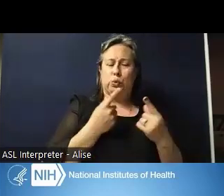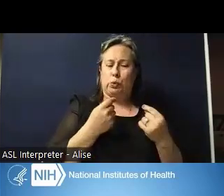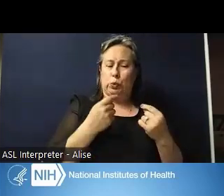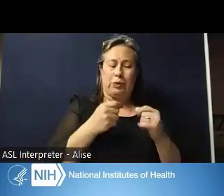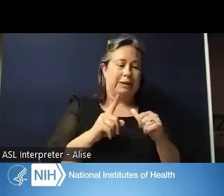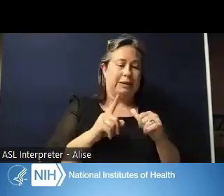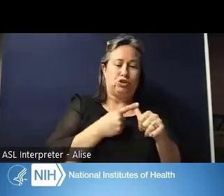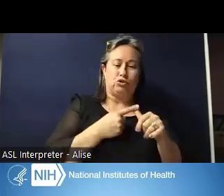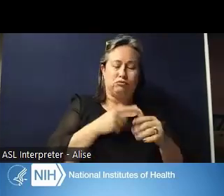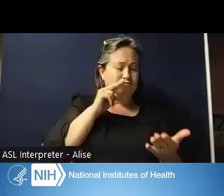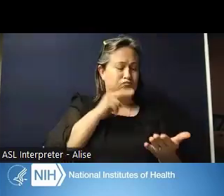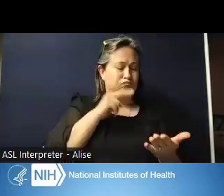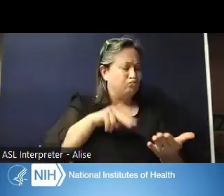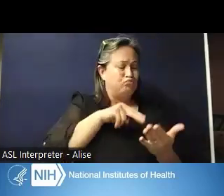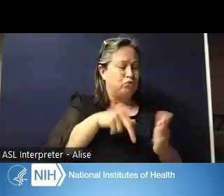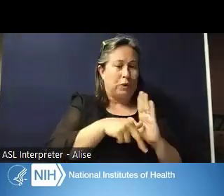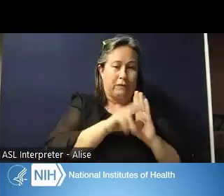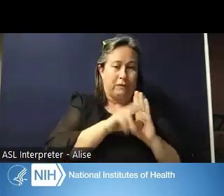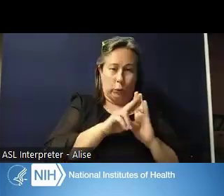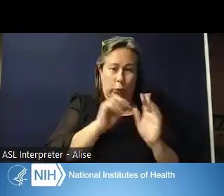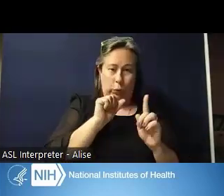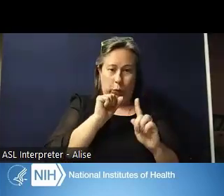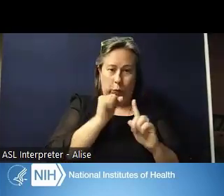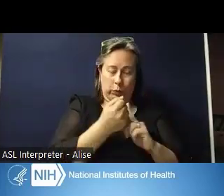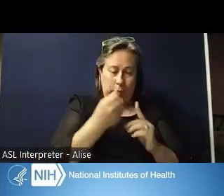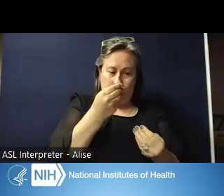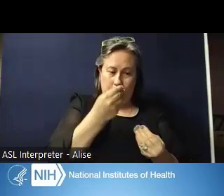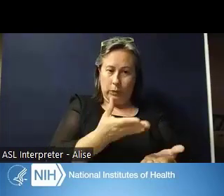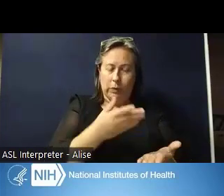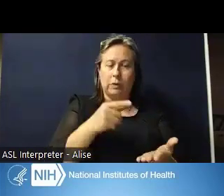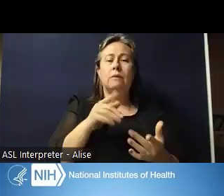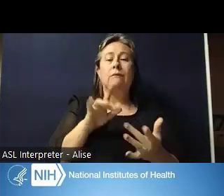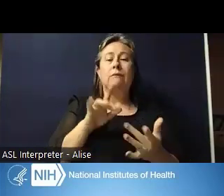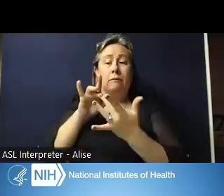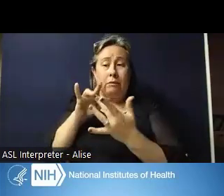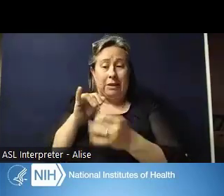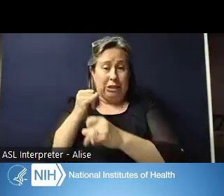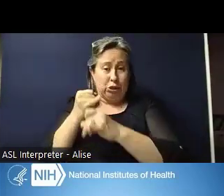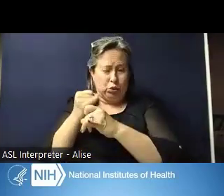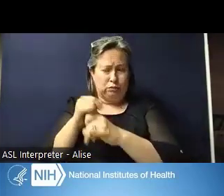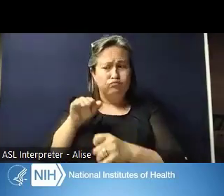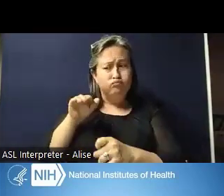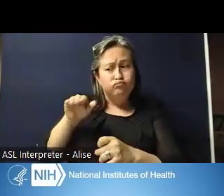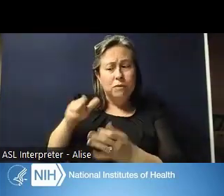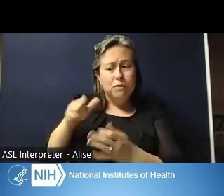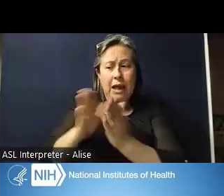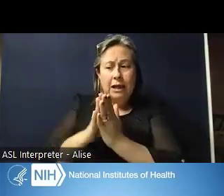or assessment of the information. Then we contact the institution and ask for more information.